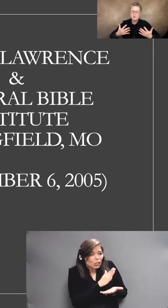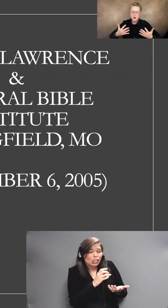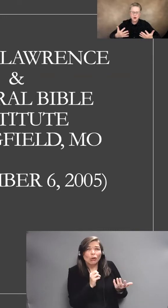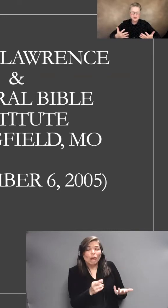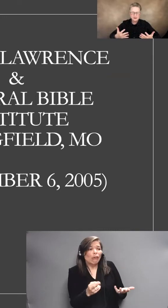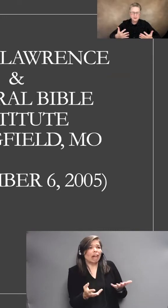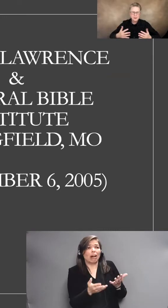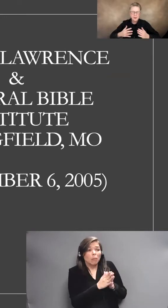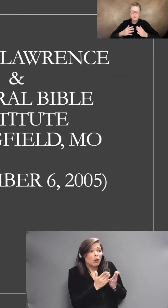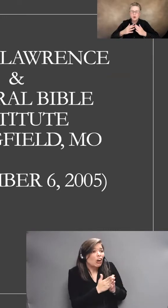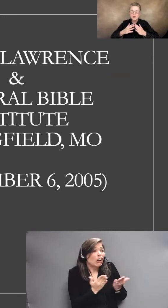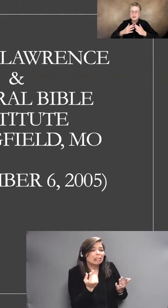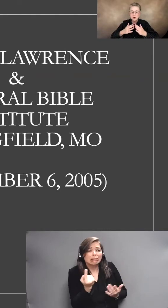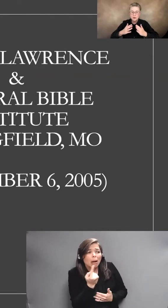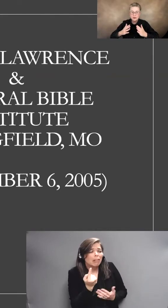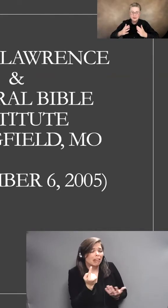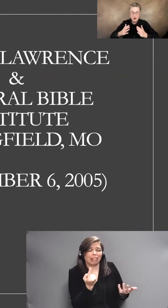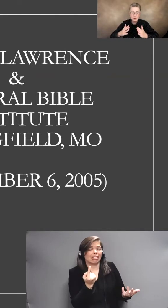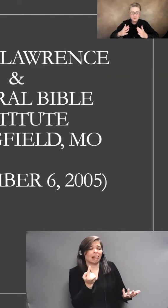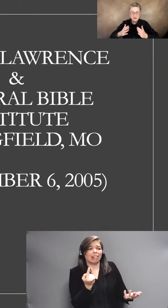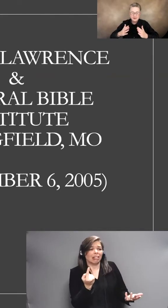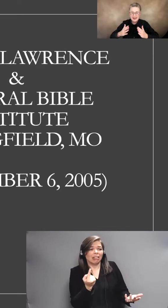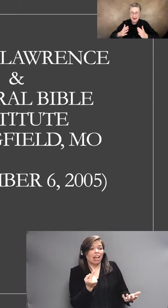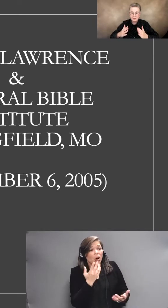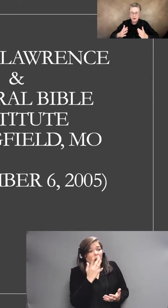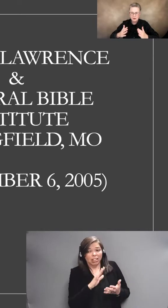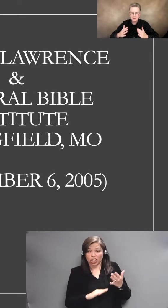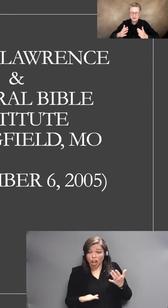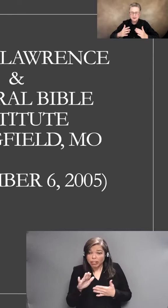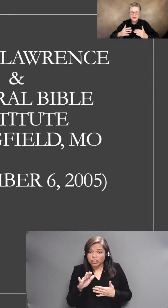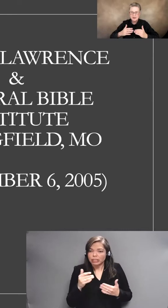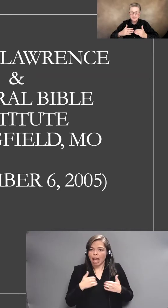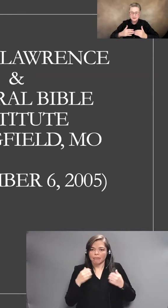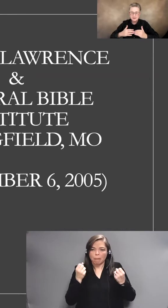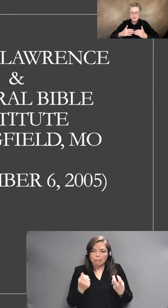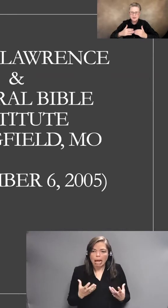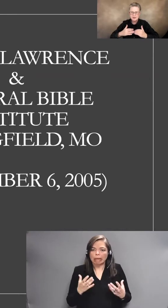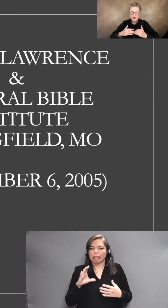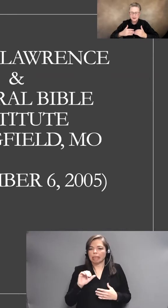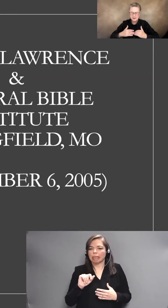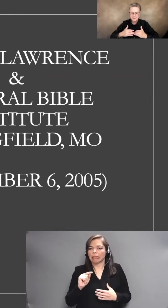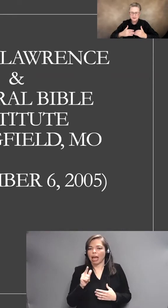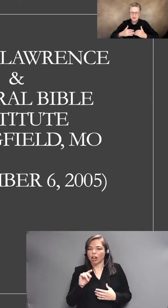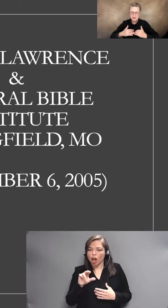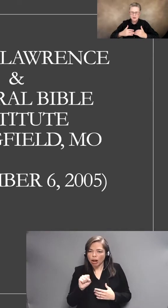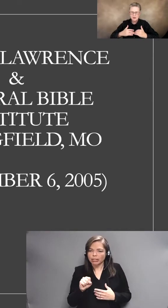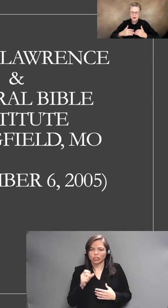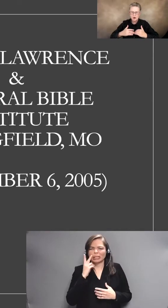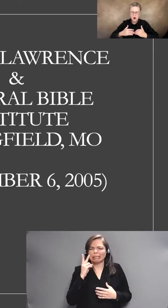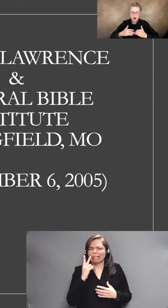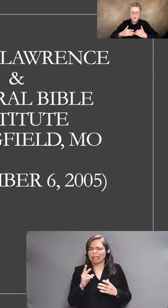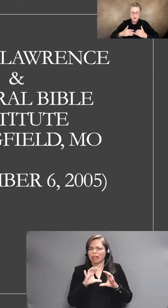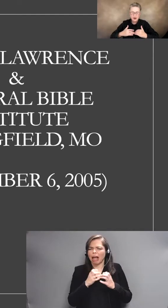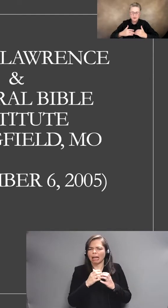books or you know, because colleges have catalogs that list the classes that are offered at the